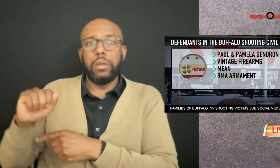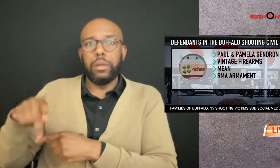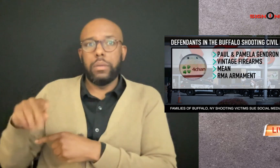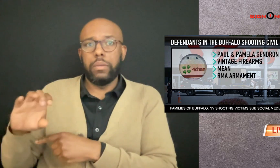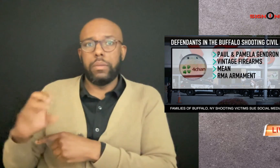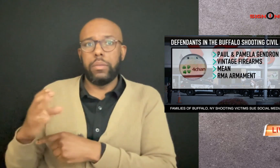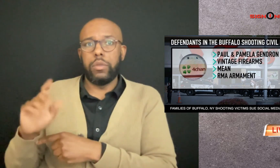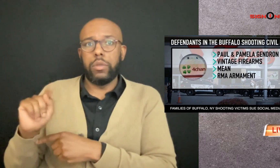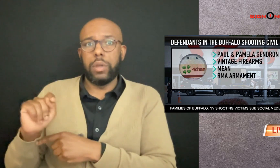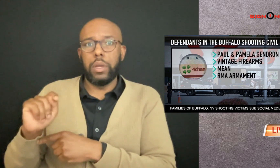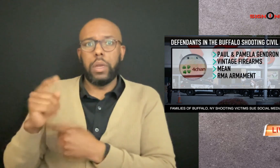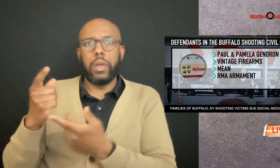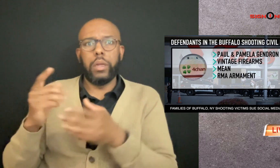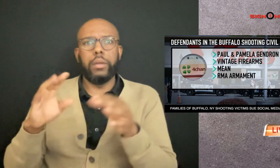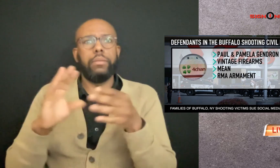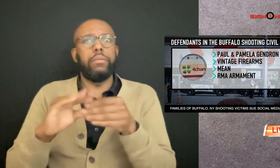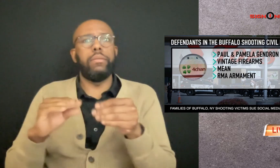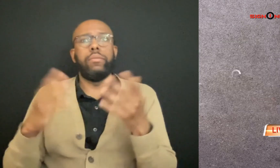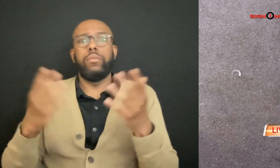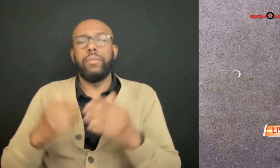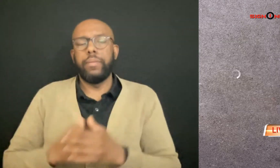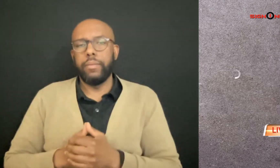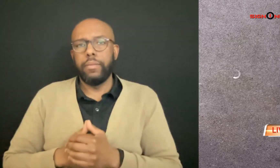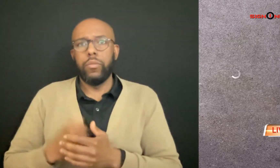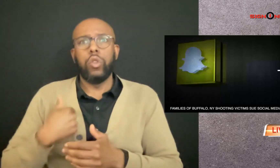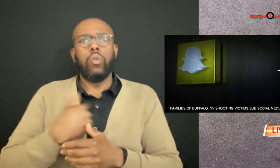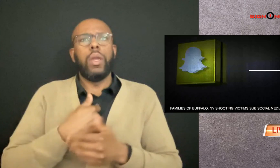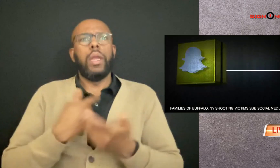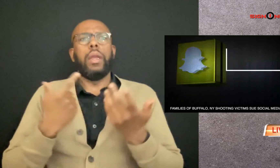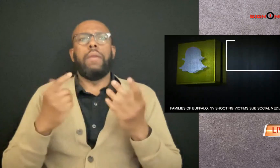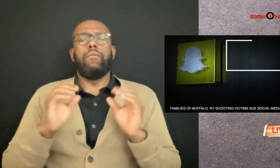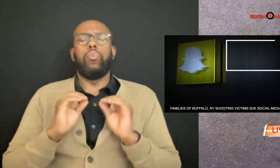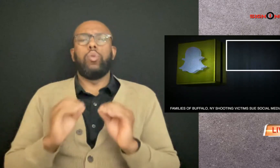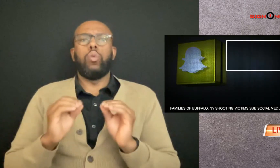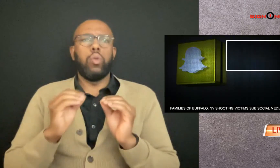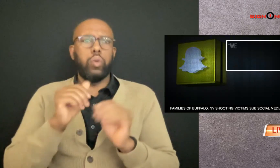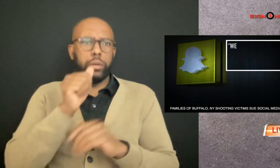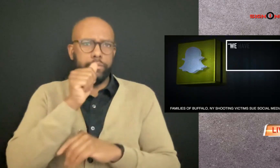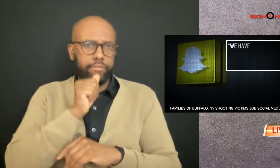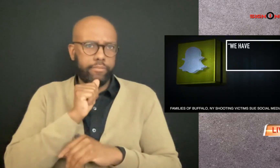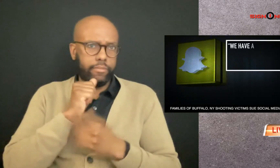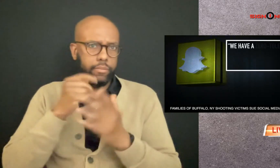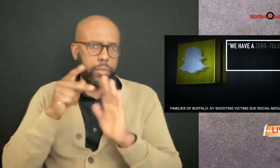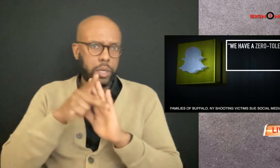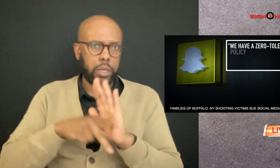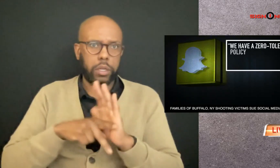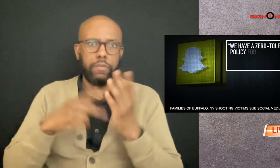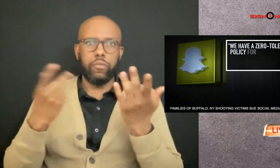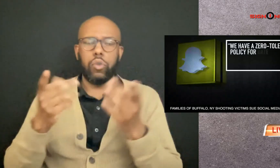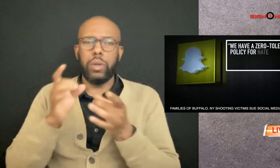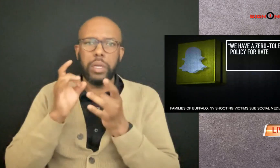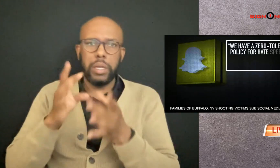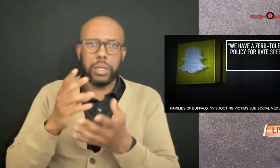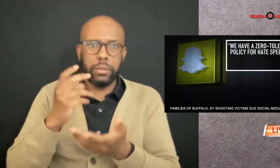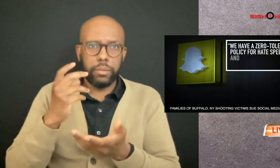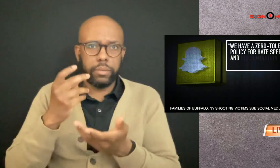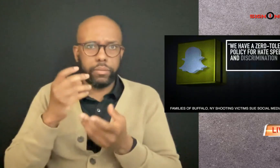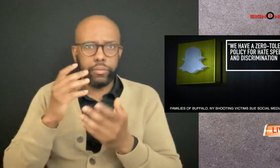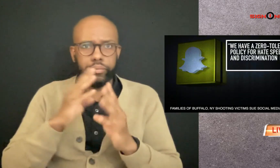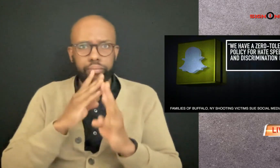of those who responded Snapchat issued a statement saying we have a zero tolerance policy for